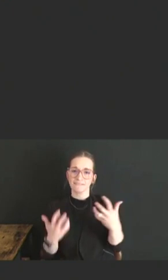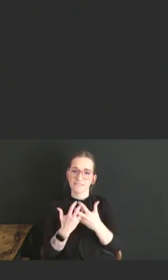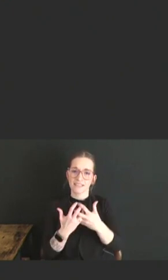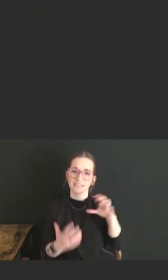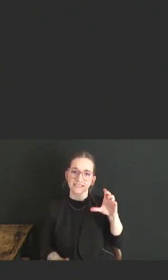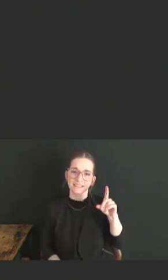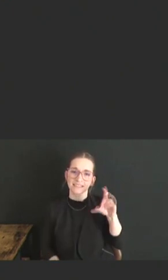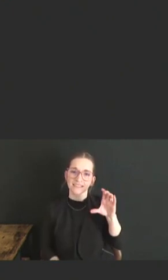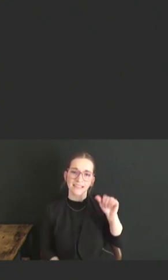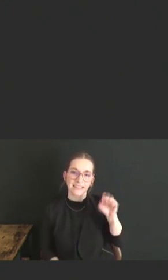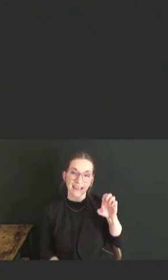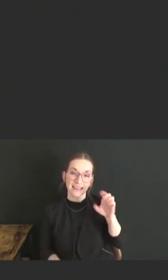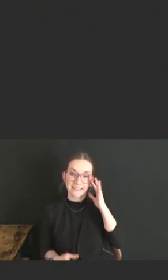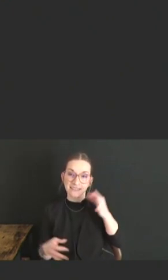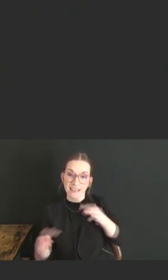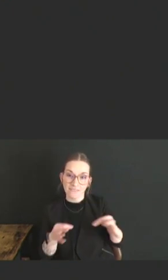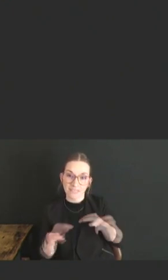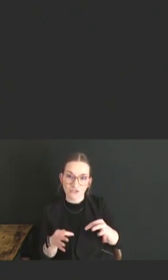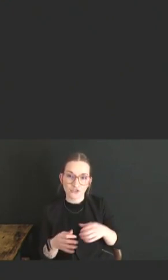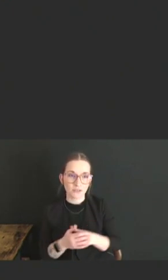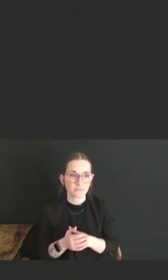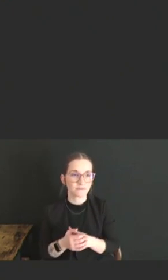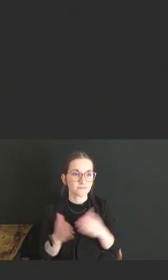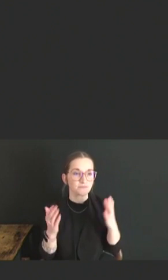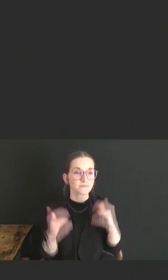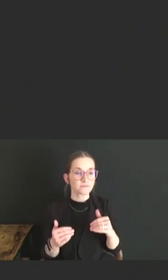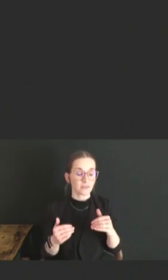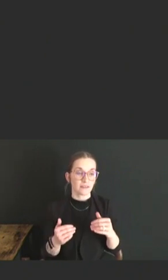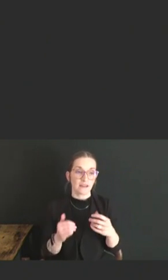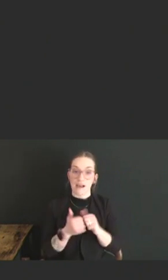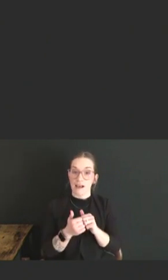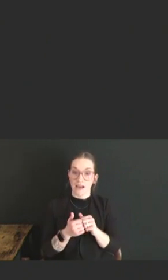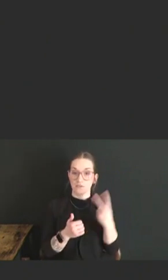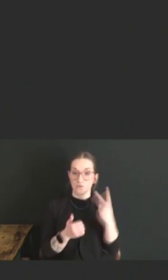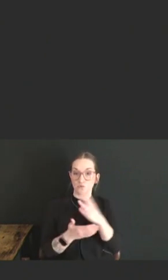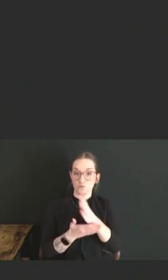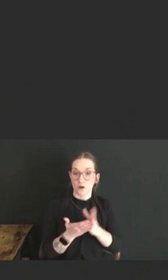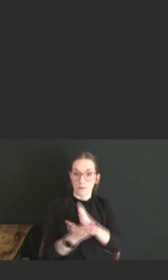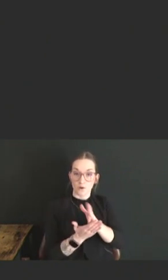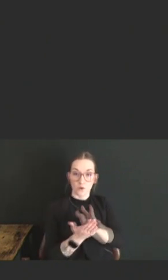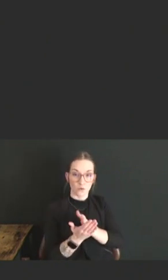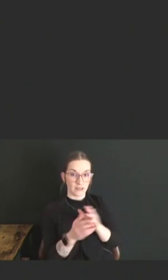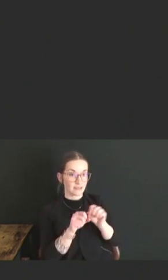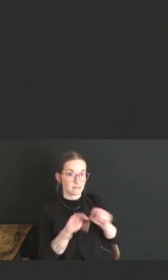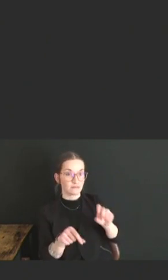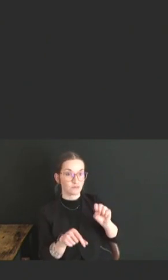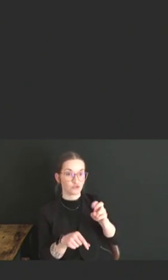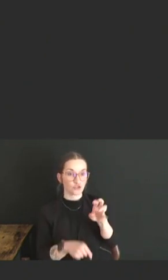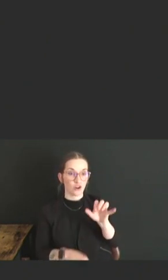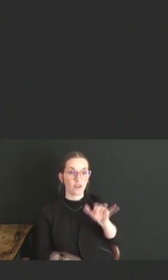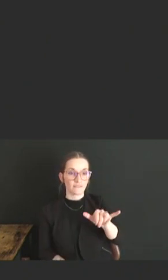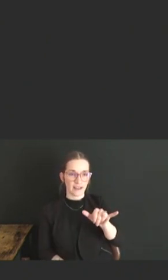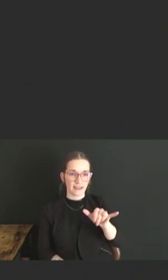To do this, a two-component survey conducted at least one year since the onset of myocarditis